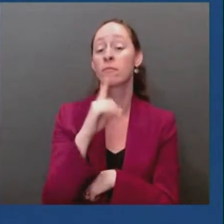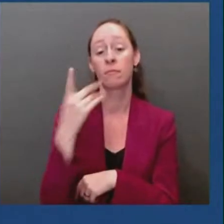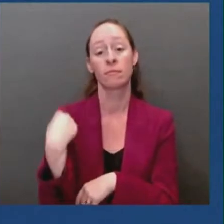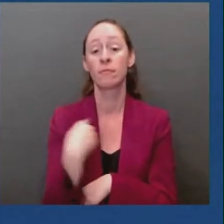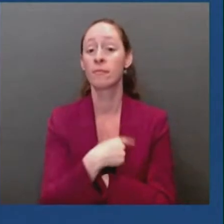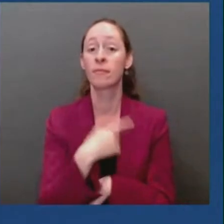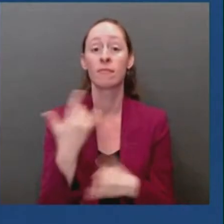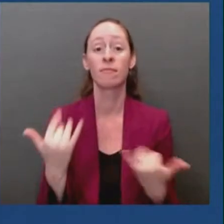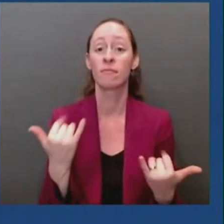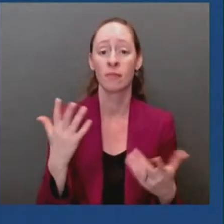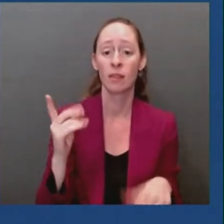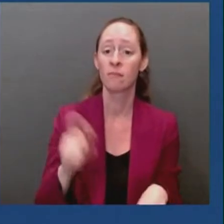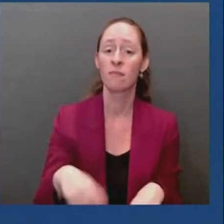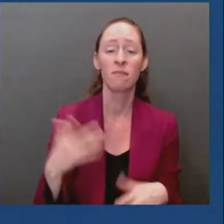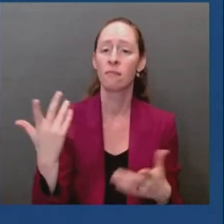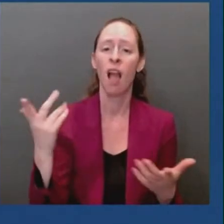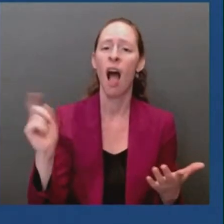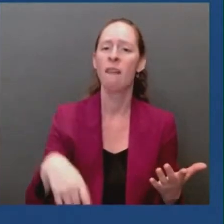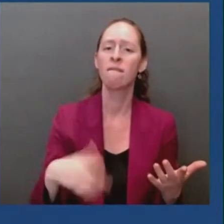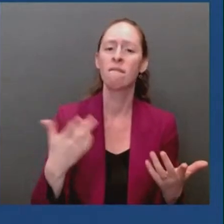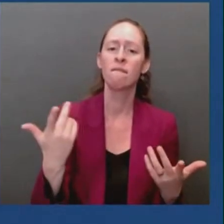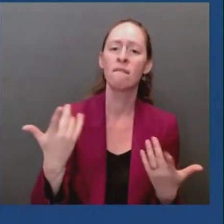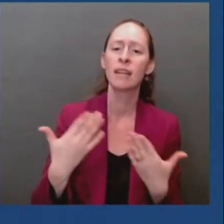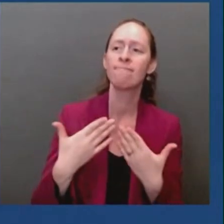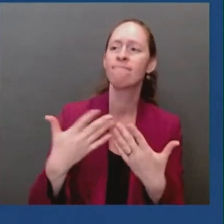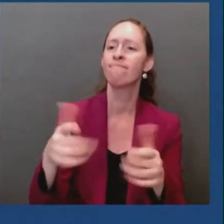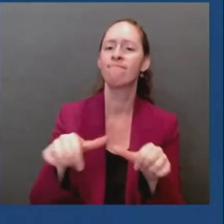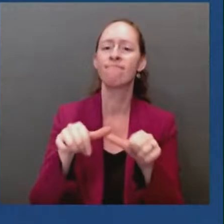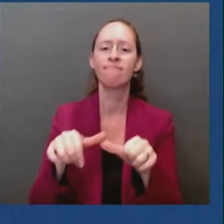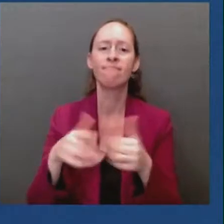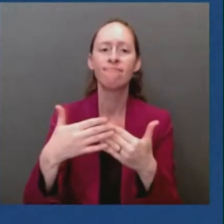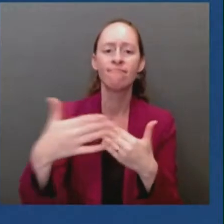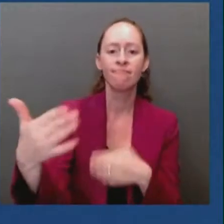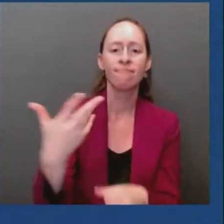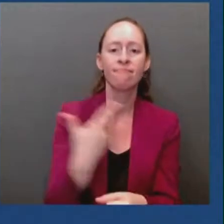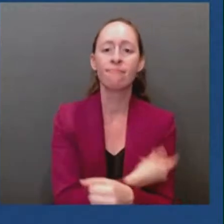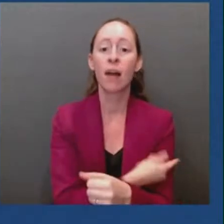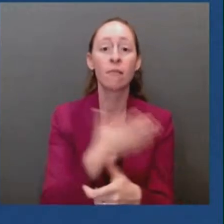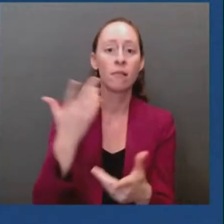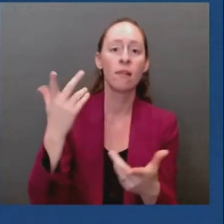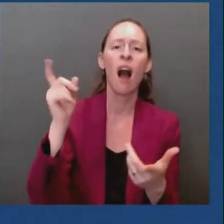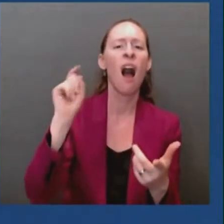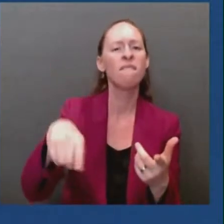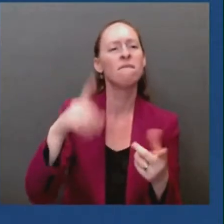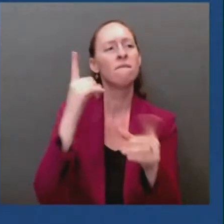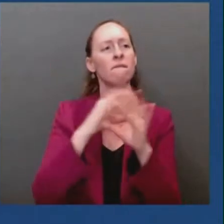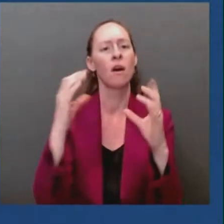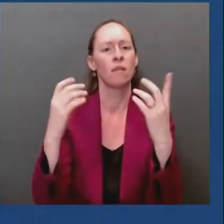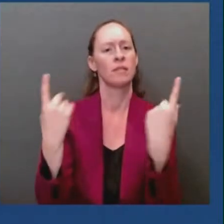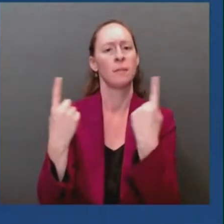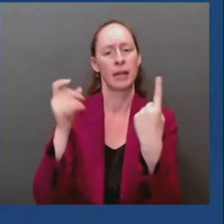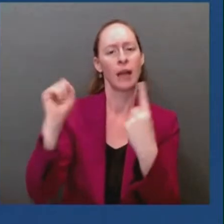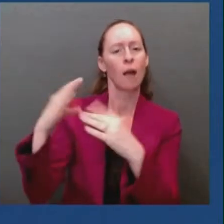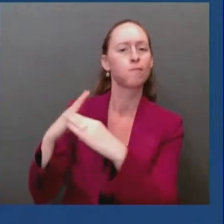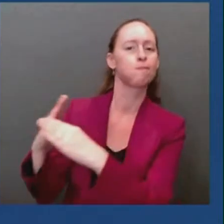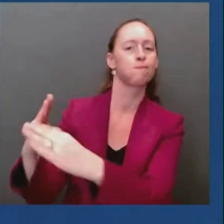ONE OF THE THINGS THAT WE'VE BEEN THINKING ABOUT AND HAVE HEARD ME TALK ABOUT IT AND WE HELD A SUMMIT AT THE WHITE HOUSE ABOUT THIS, IS THAT WE